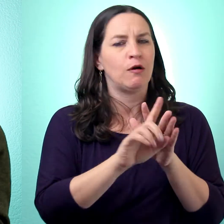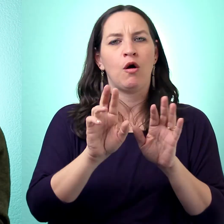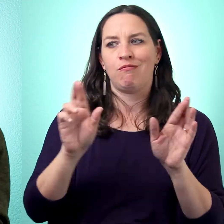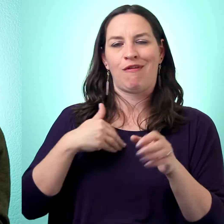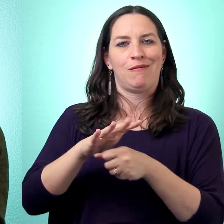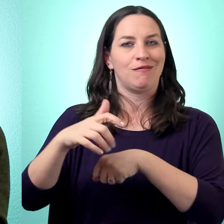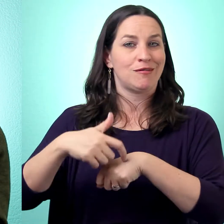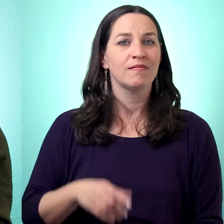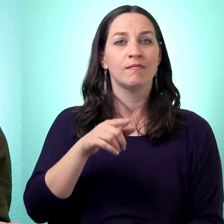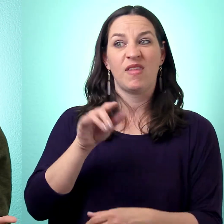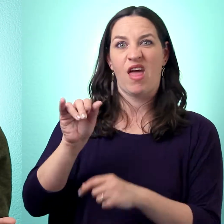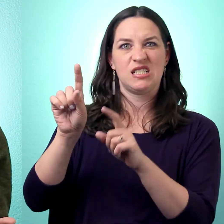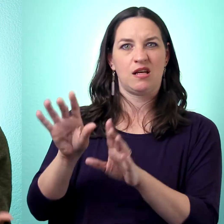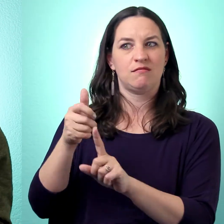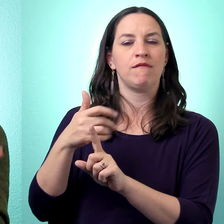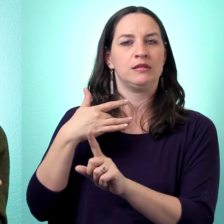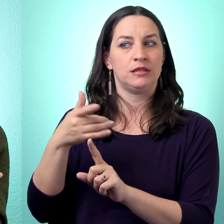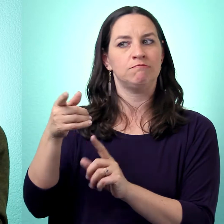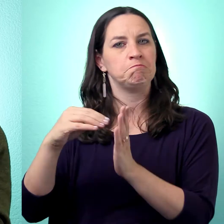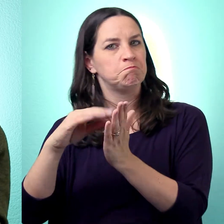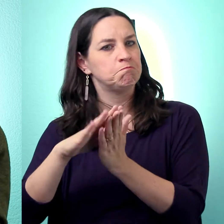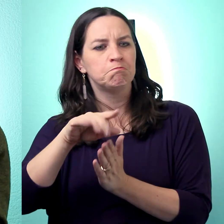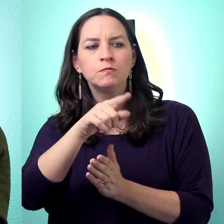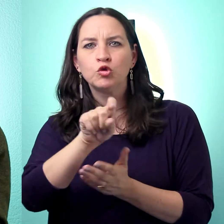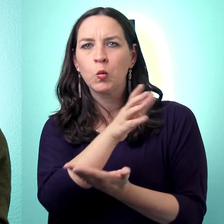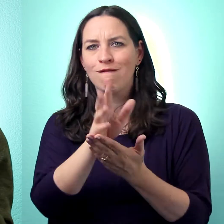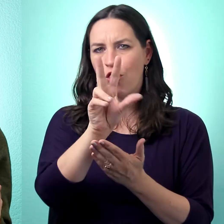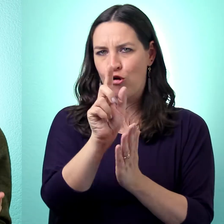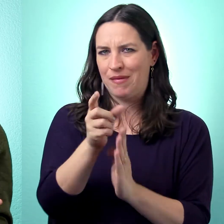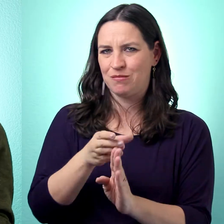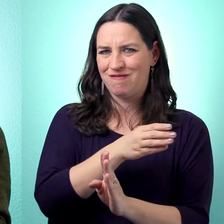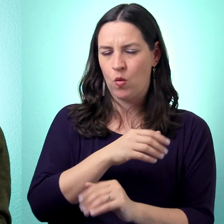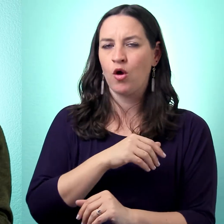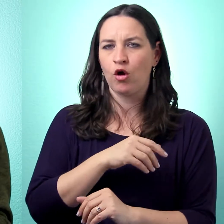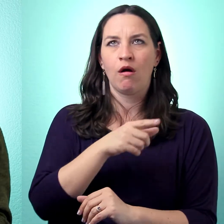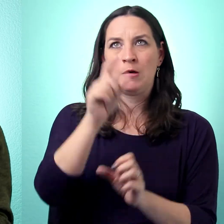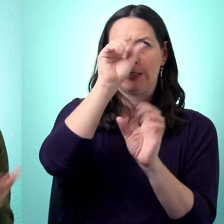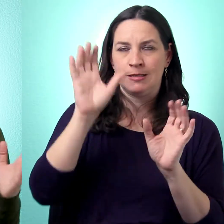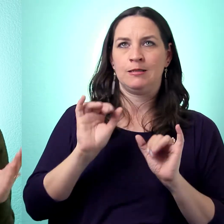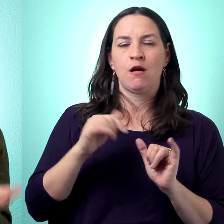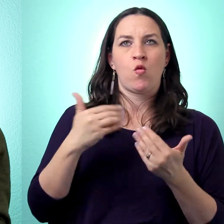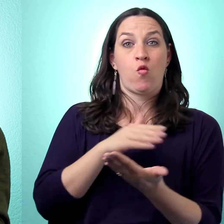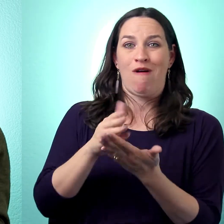hour early in case anything comes up. Many testing websites will recommend you get there thirty minutes early. So you plan to get there an hour